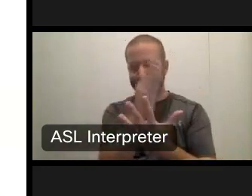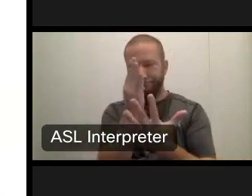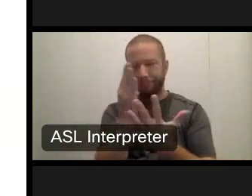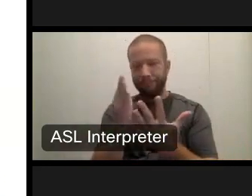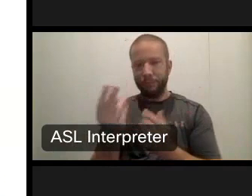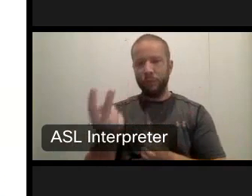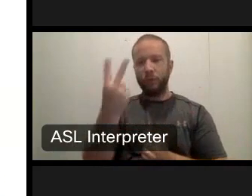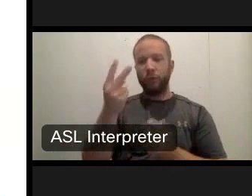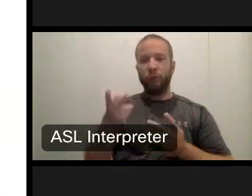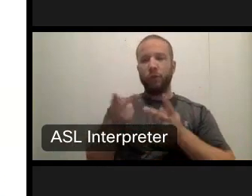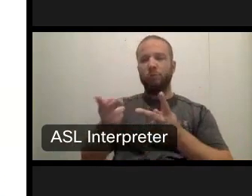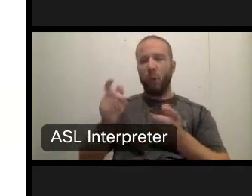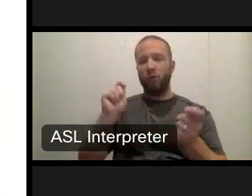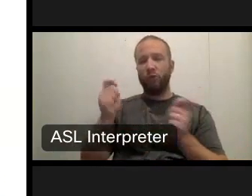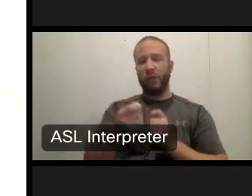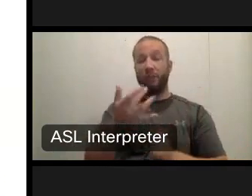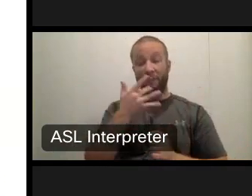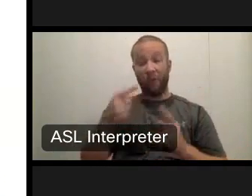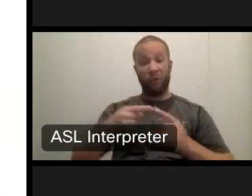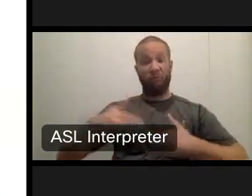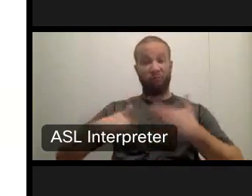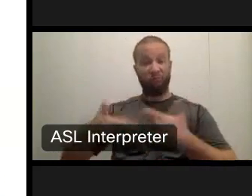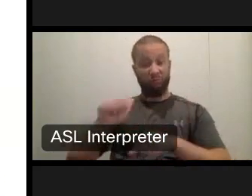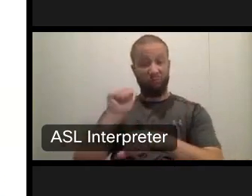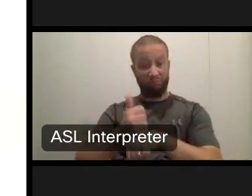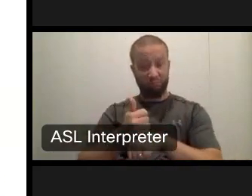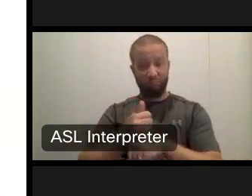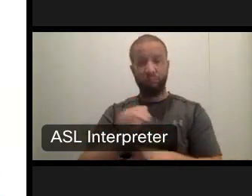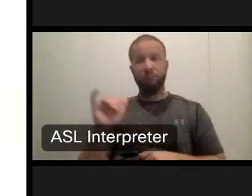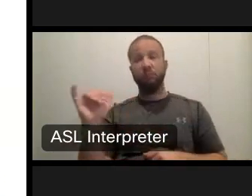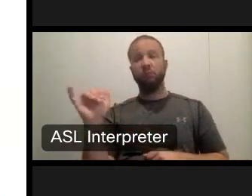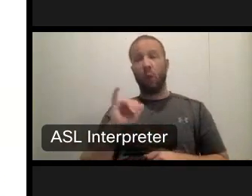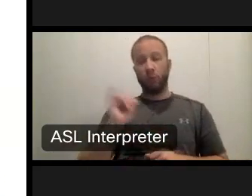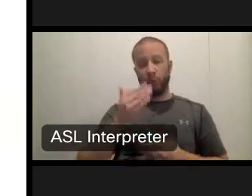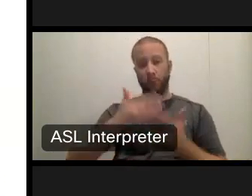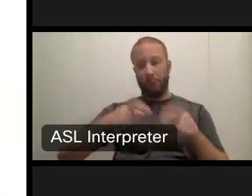the agency will like to move forward with um and then there will be a period of preparation